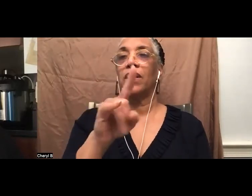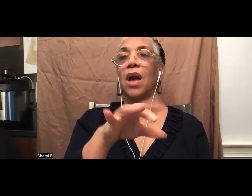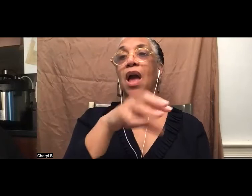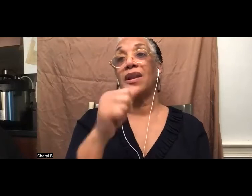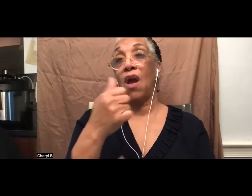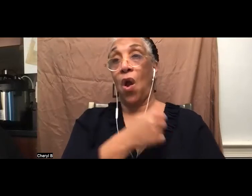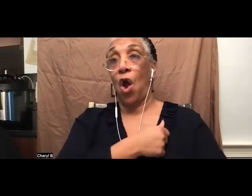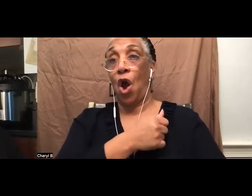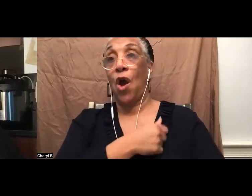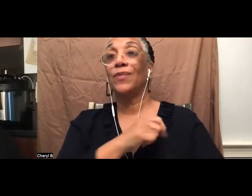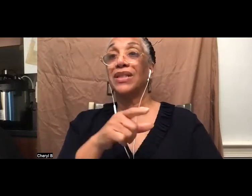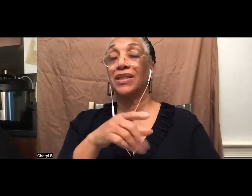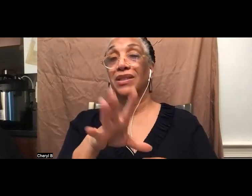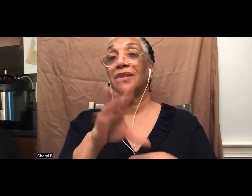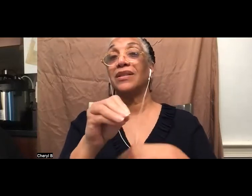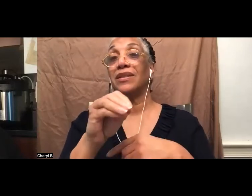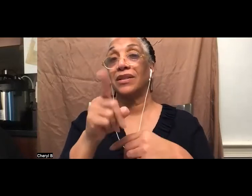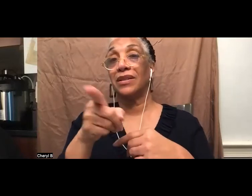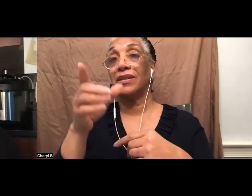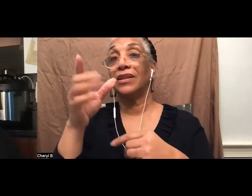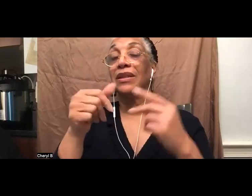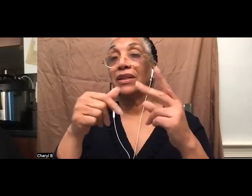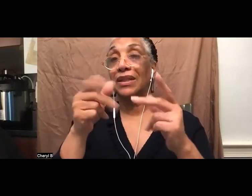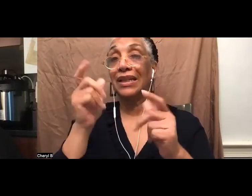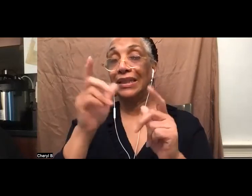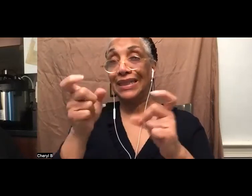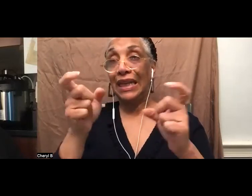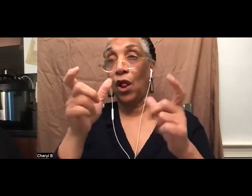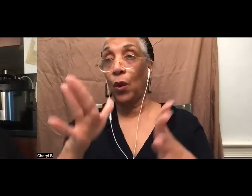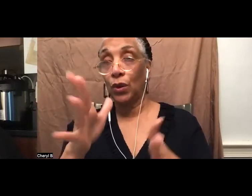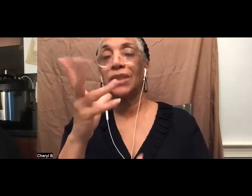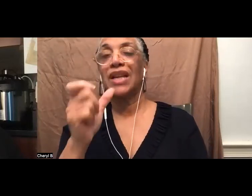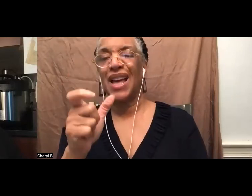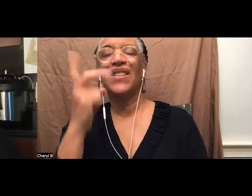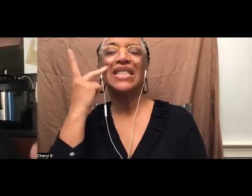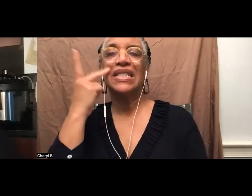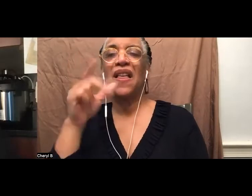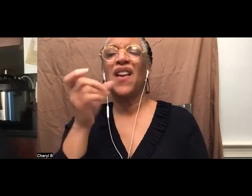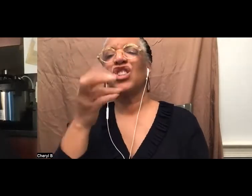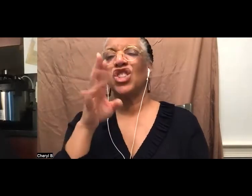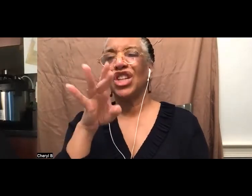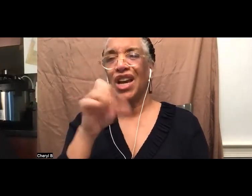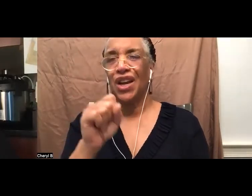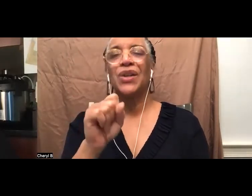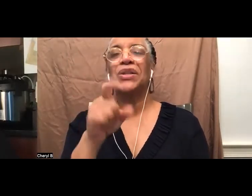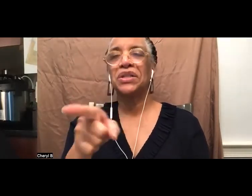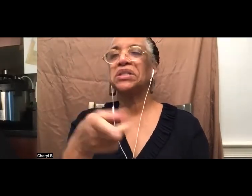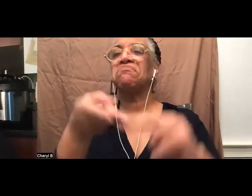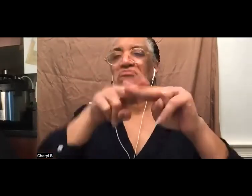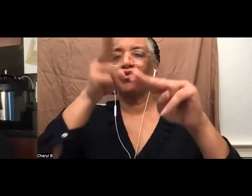Systems have seen their shares go up since the invasion despite current troubles with the economy.